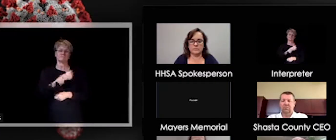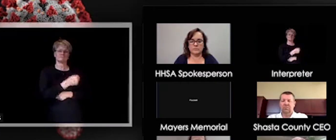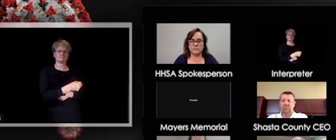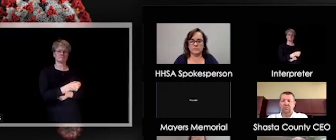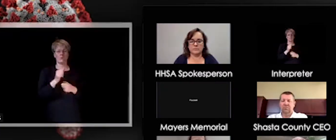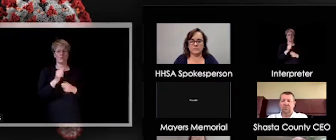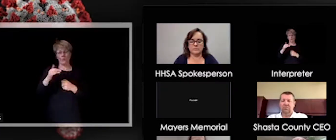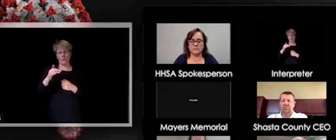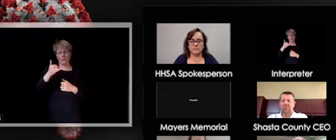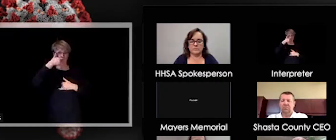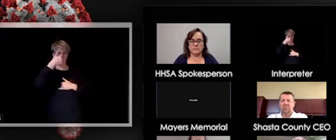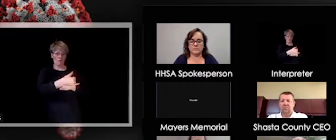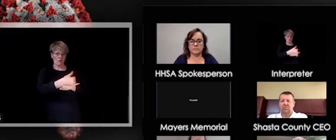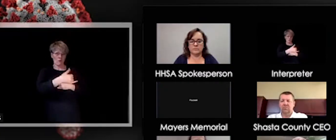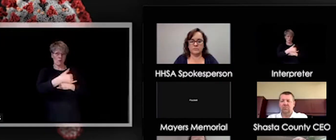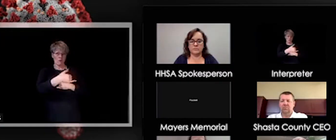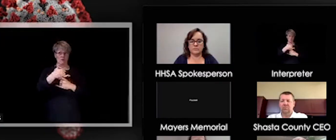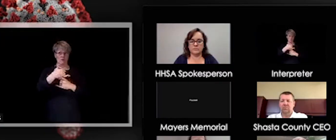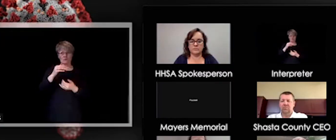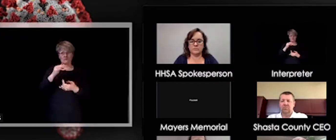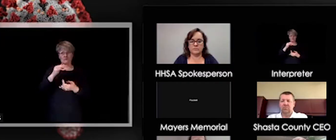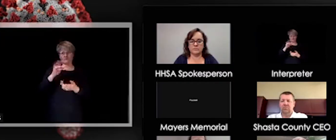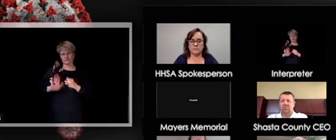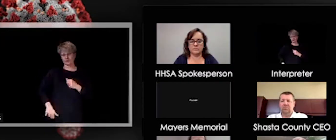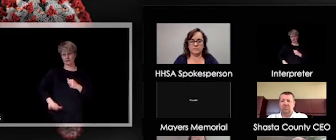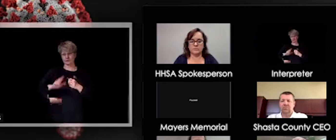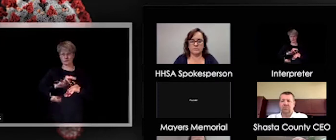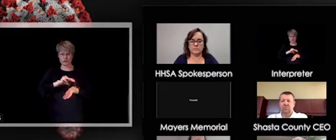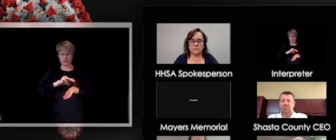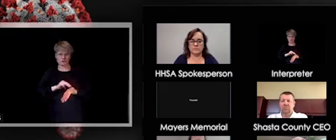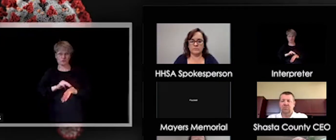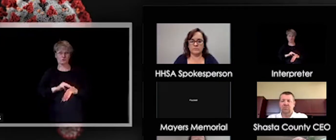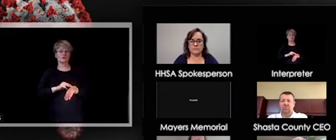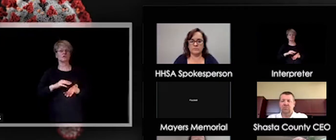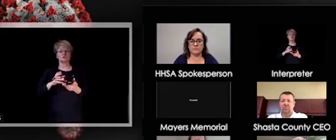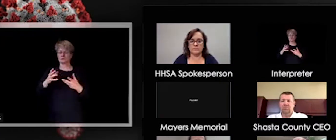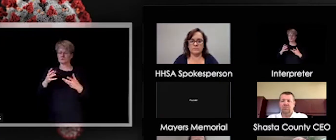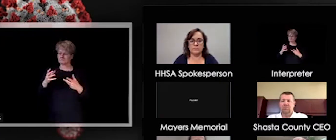or family doctor and check on that so we can get all those kids up to date. We definitely